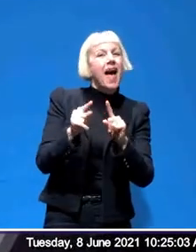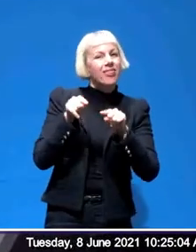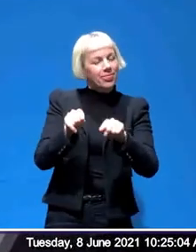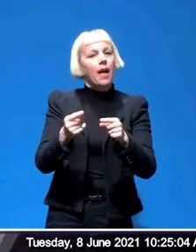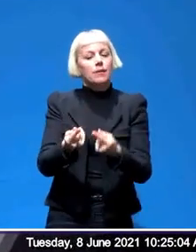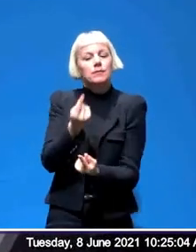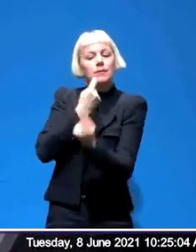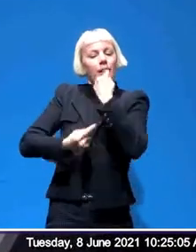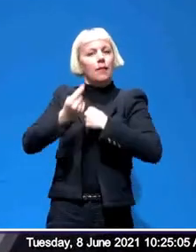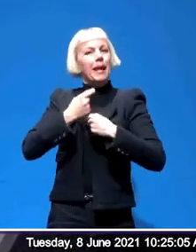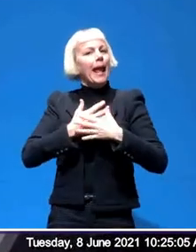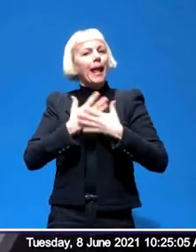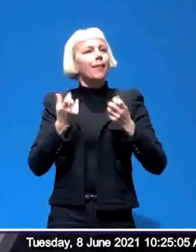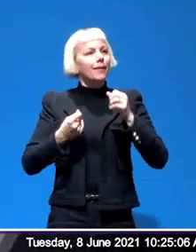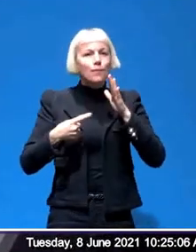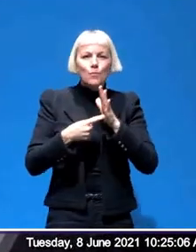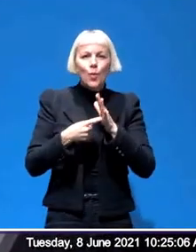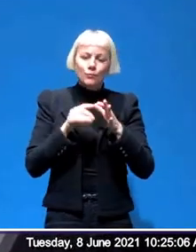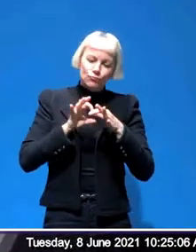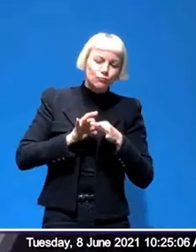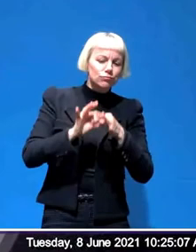about any relevant medical issues for Daniel.